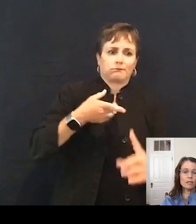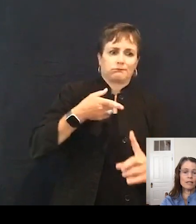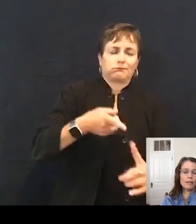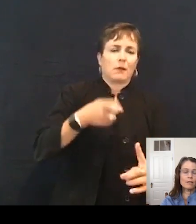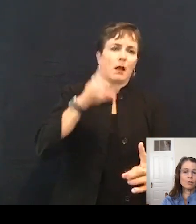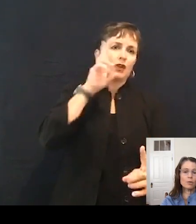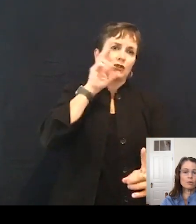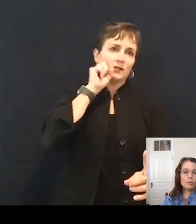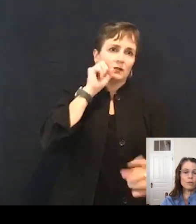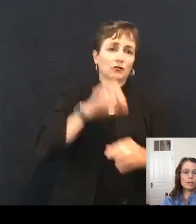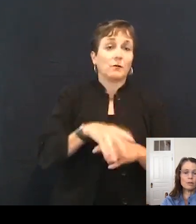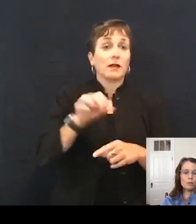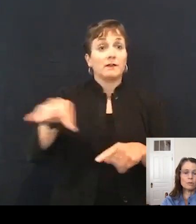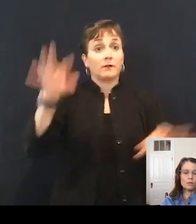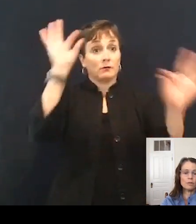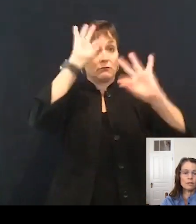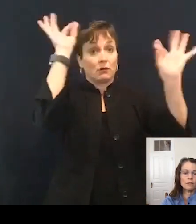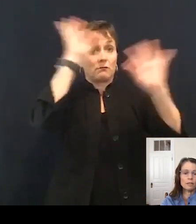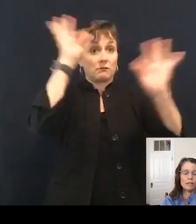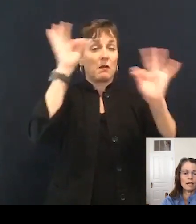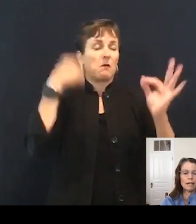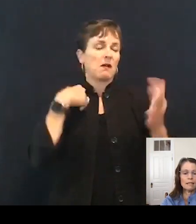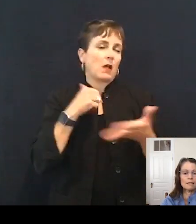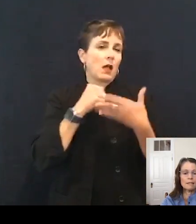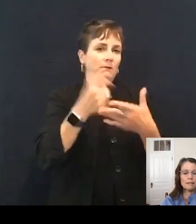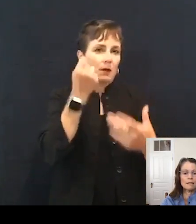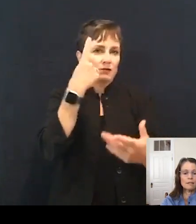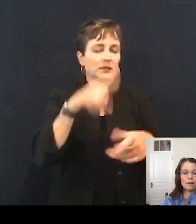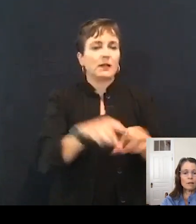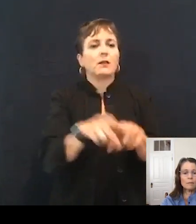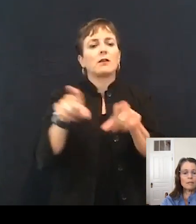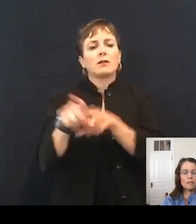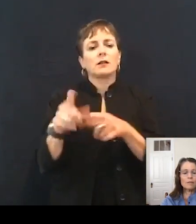our research mission, and the tools we use, and